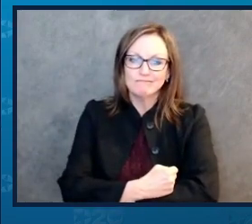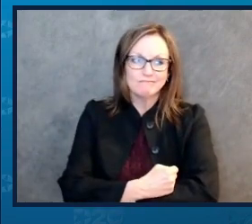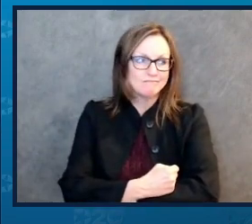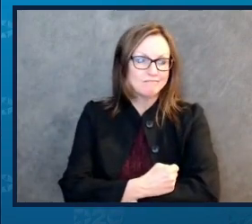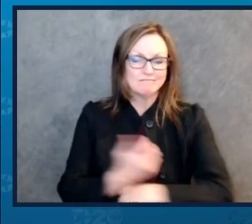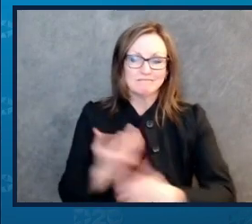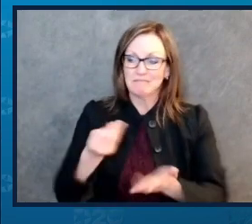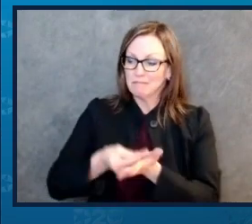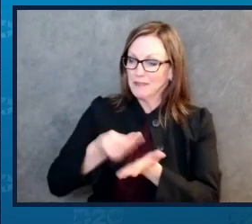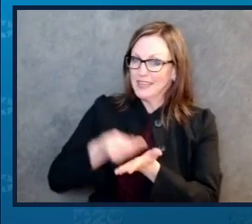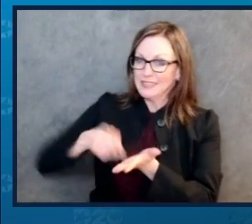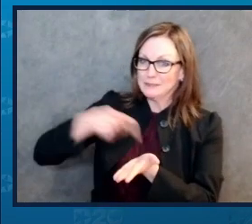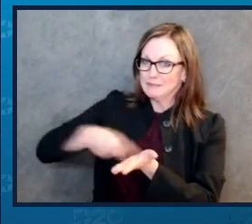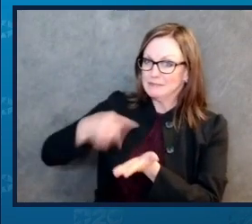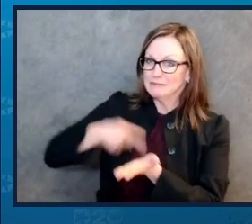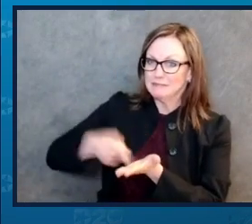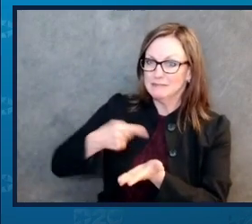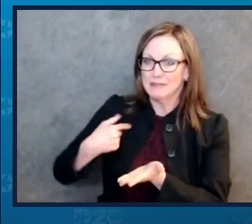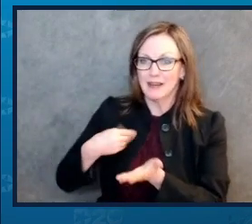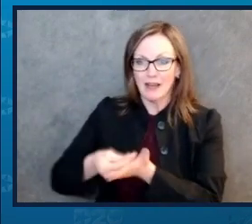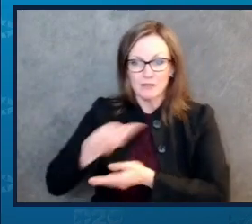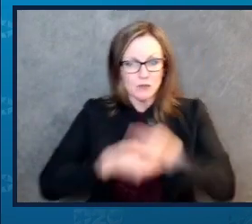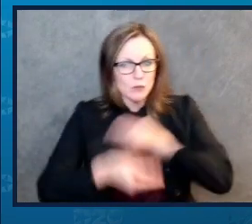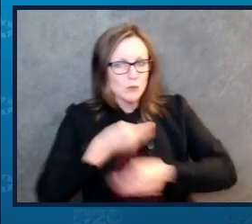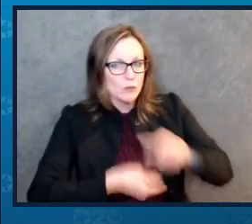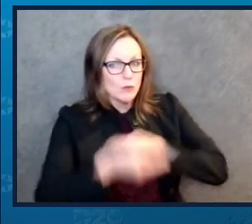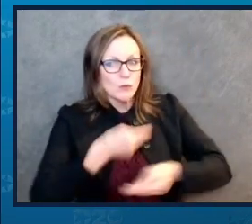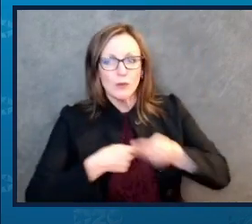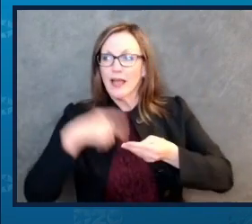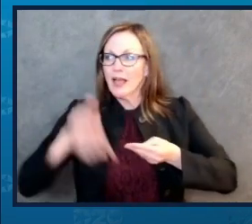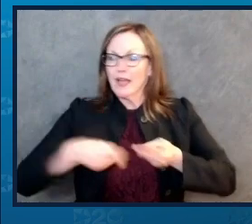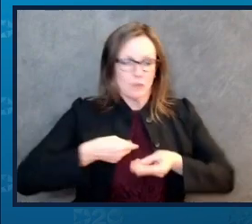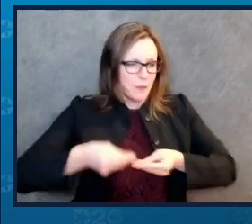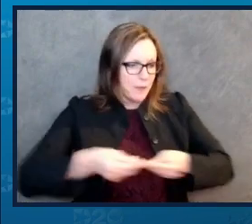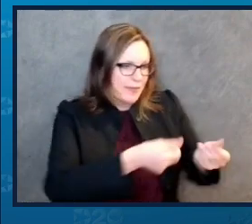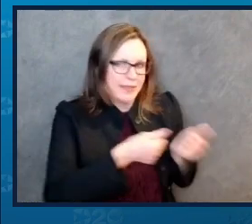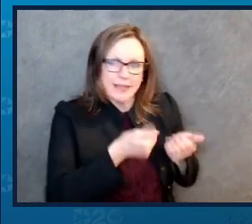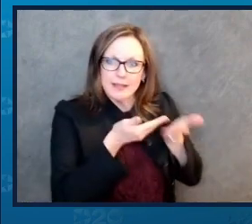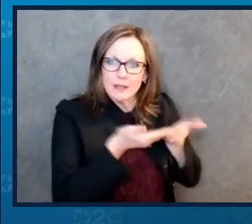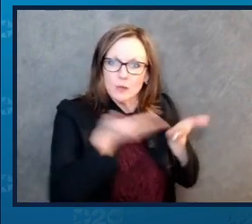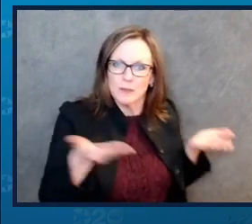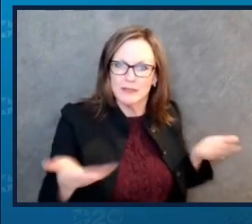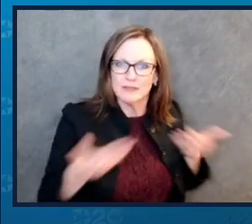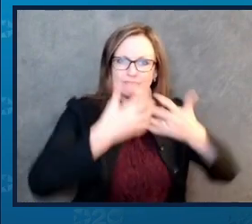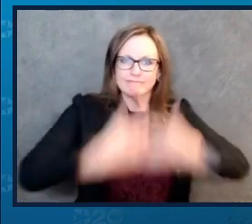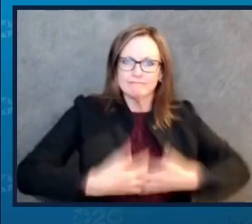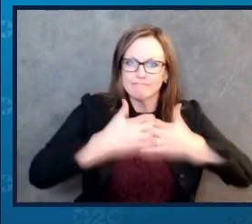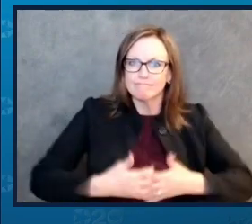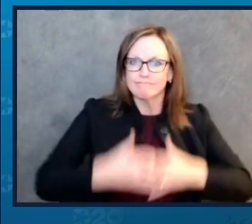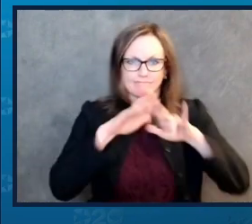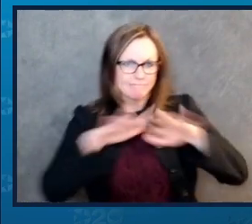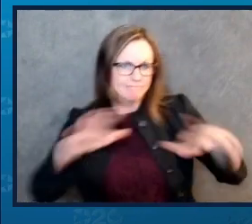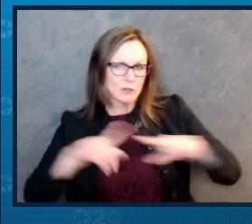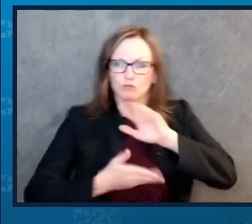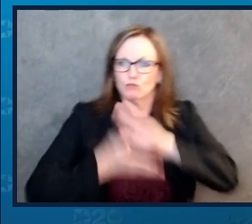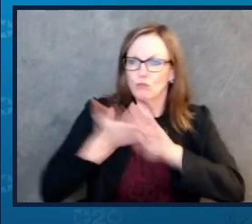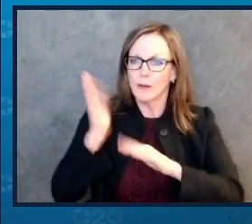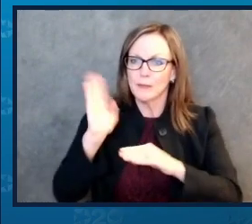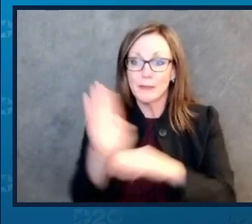SHUTDOWN. U CANNOT MAKE A BIG PURCHASE, YOU CAN PLAN FOR THE FUTURE.